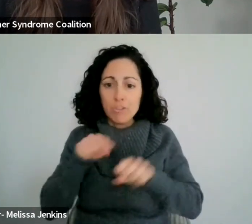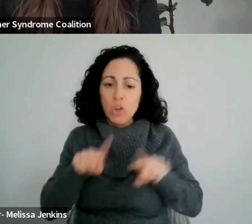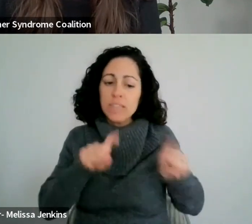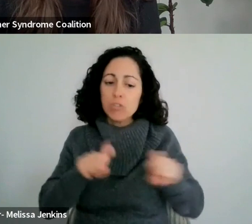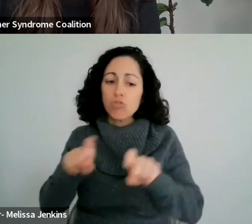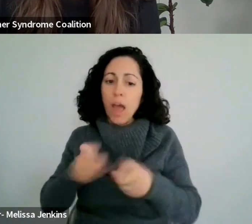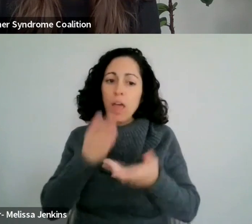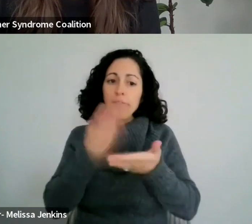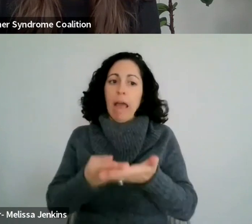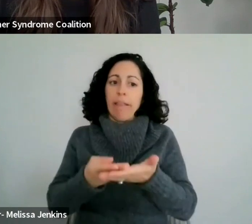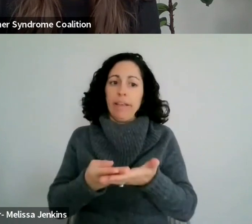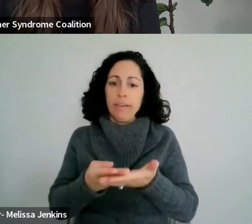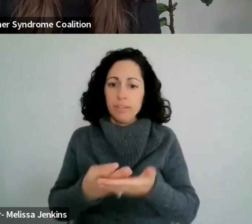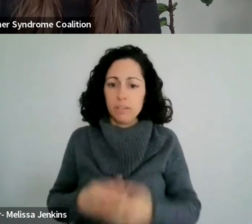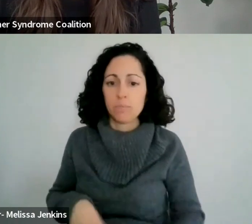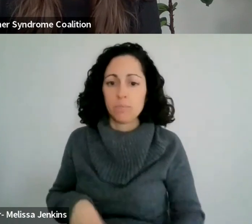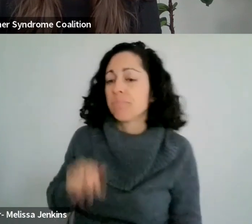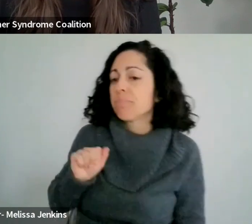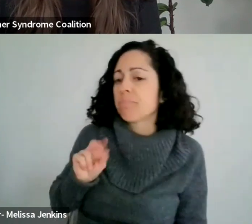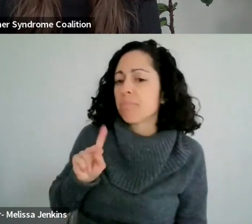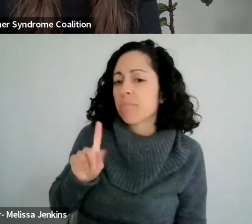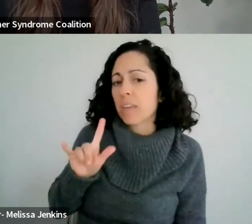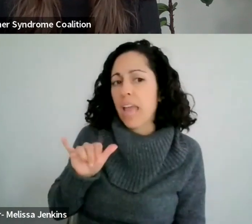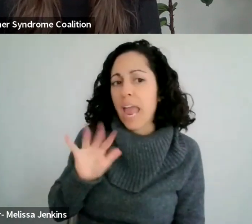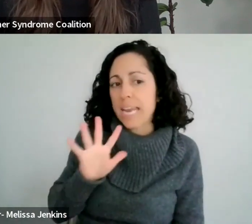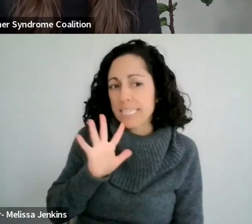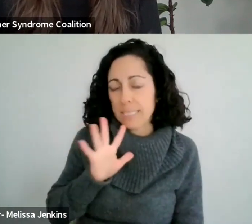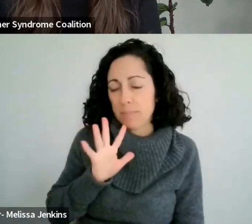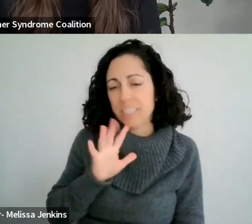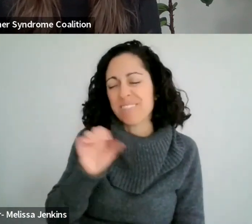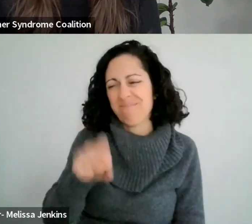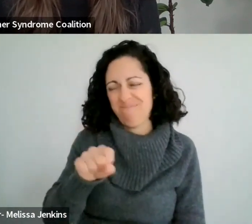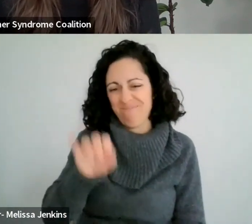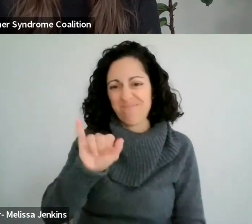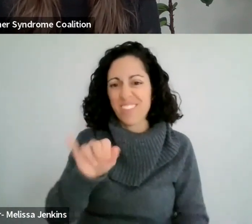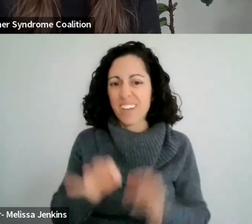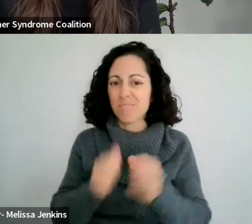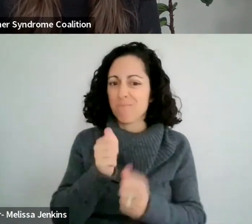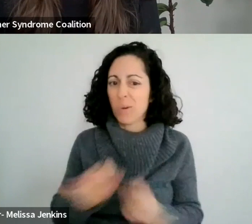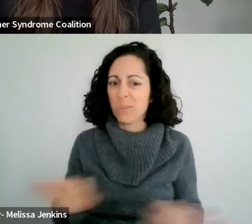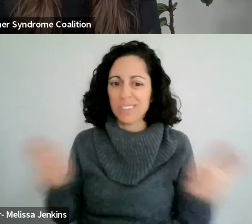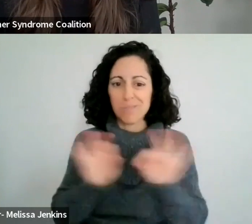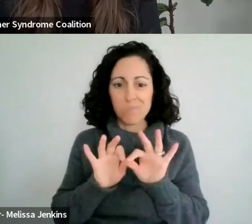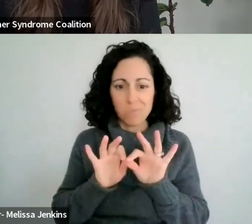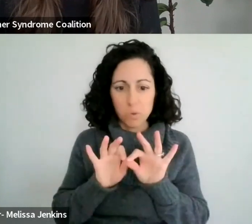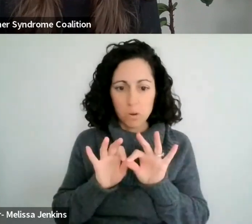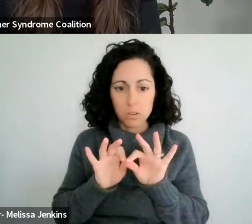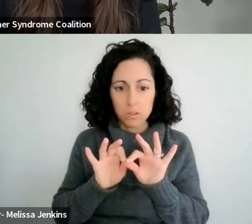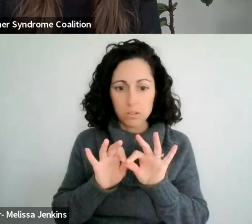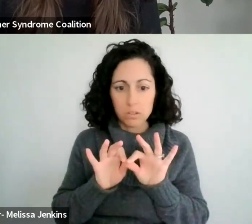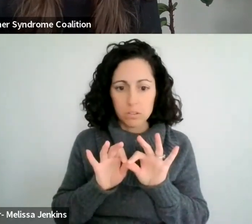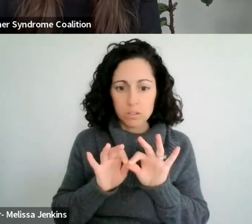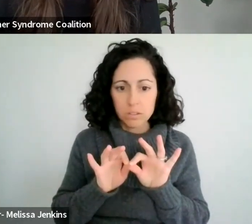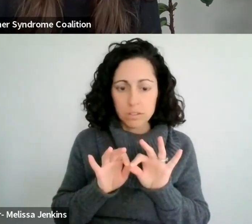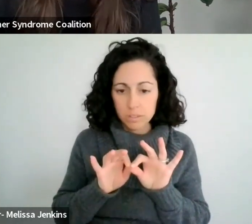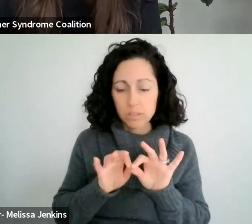It's Andy speaking here, I think that's really key as all of you come along the clinical research journey with us